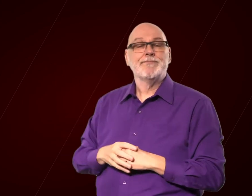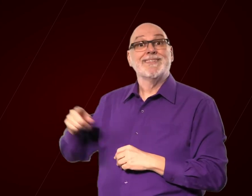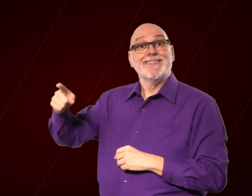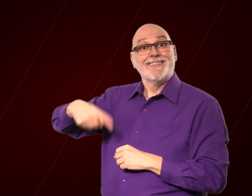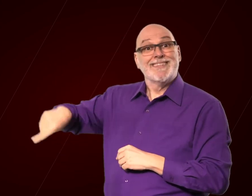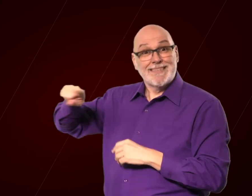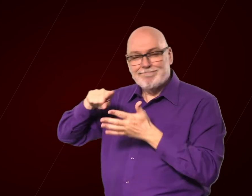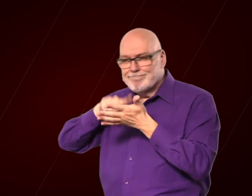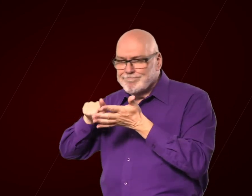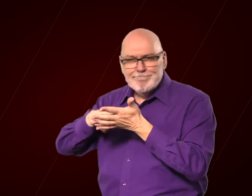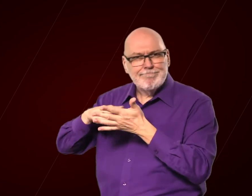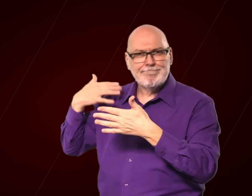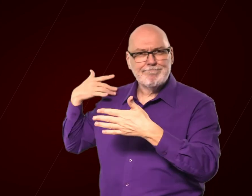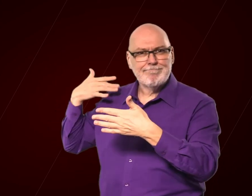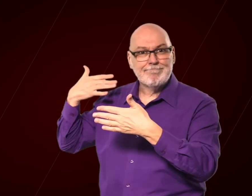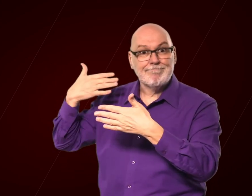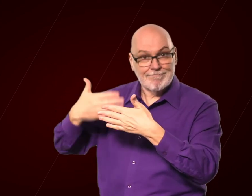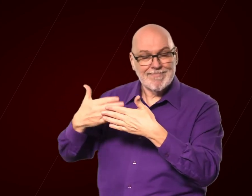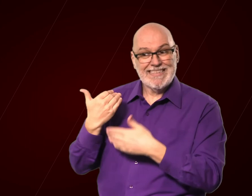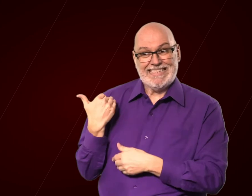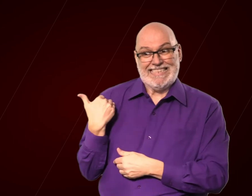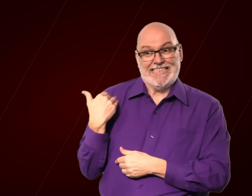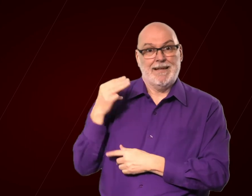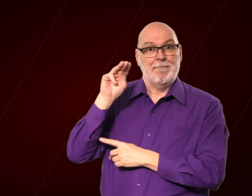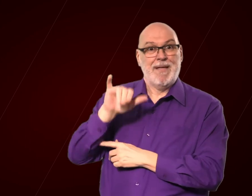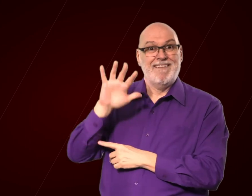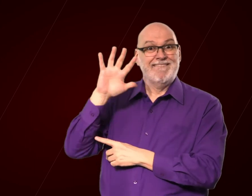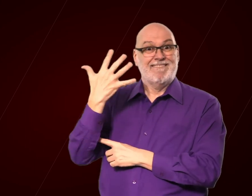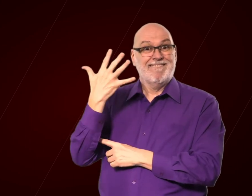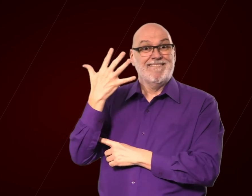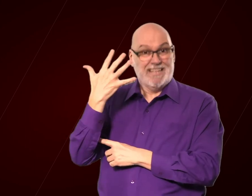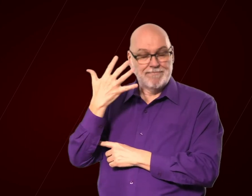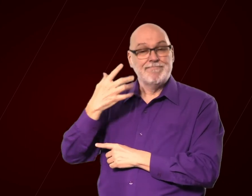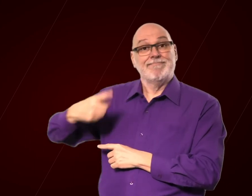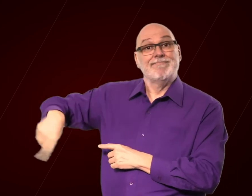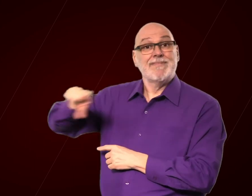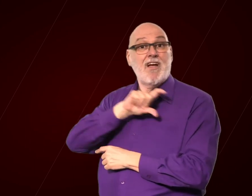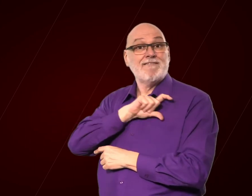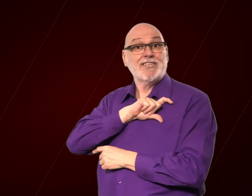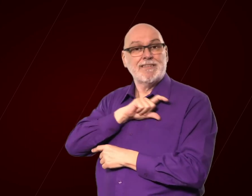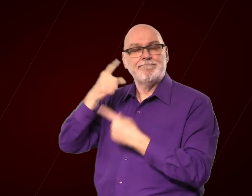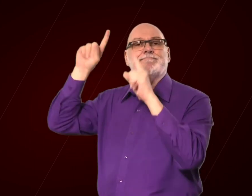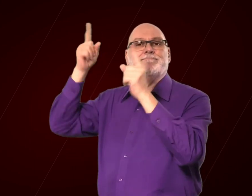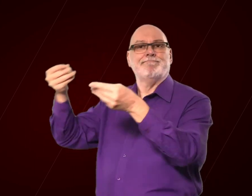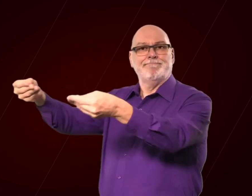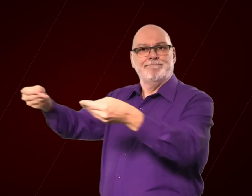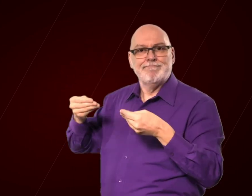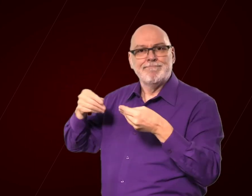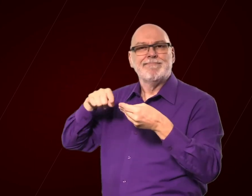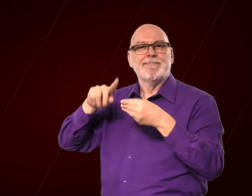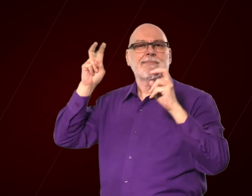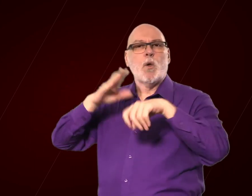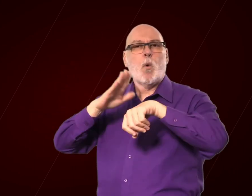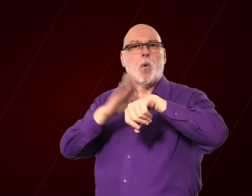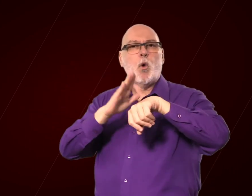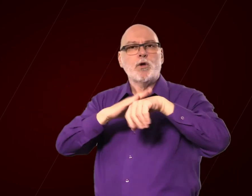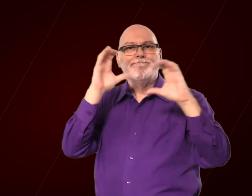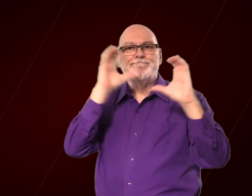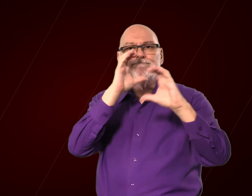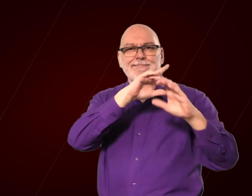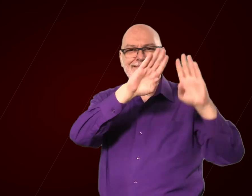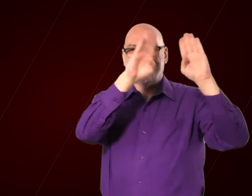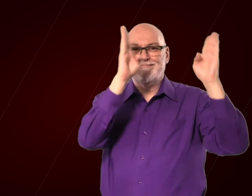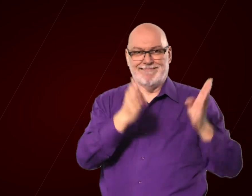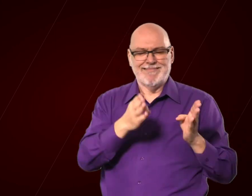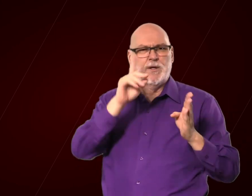On May 5th, officers served a search warrant at a residence